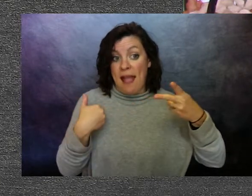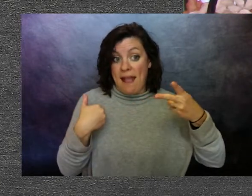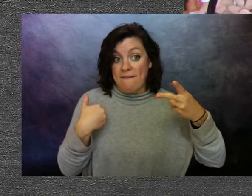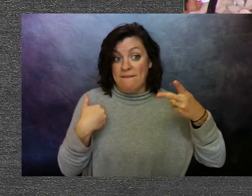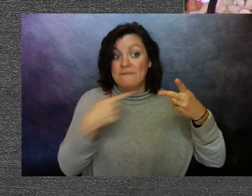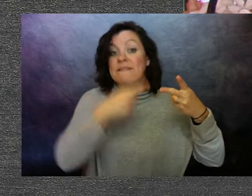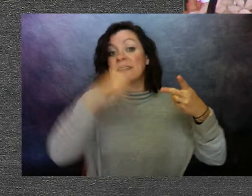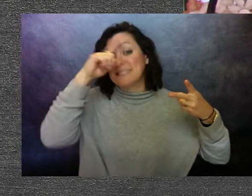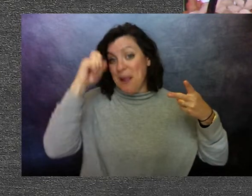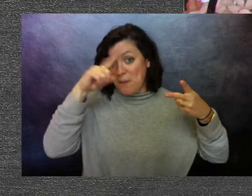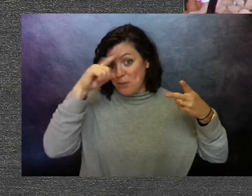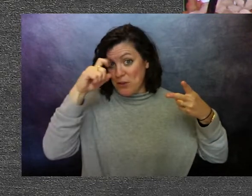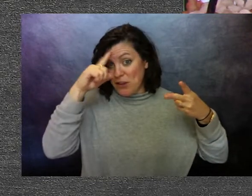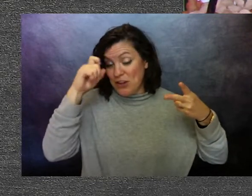or summer